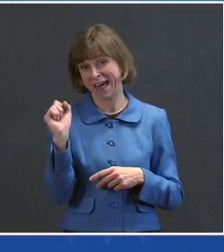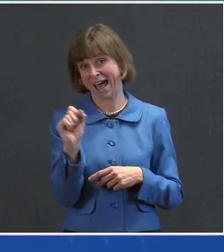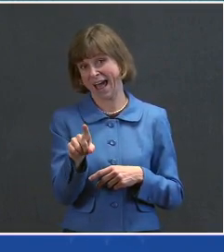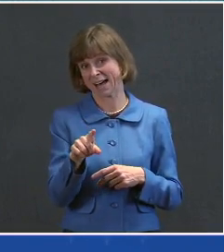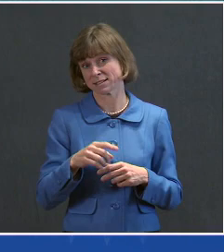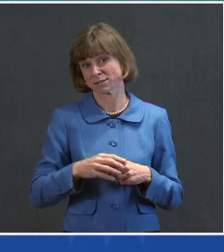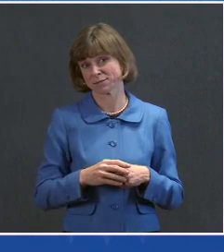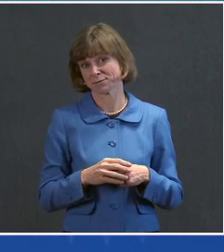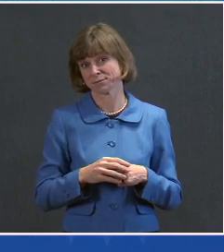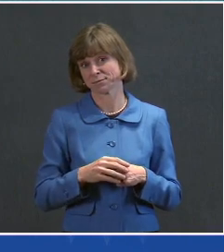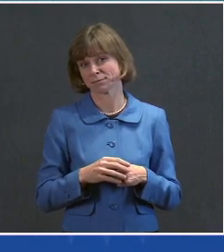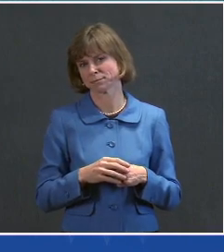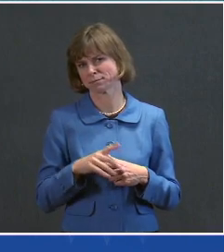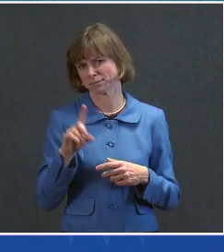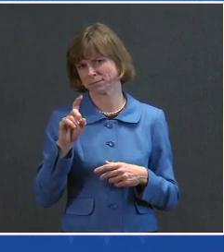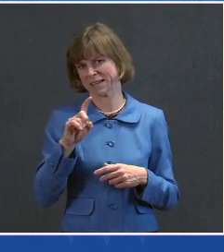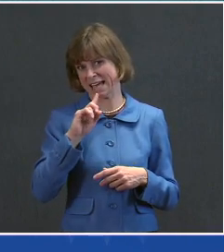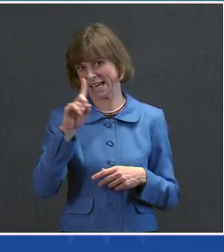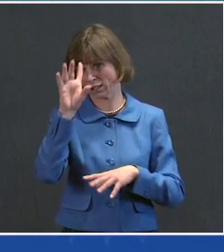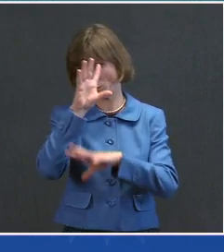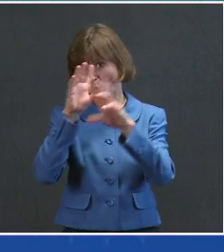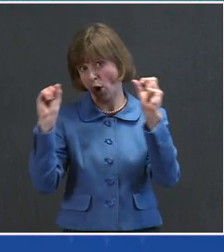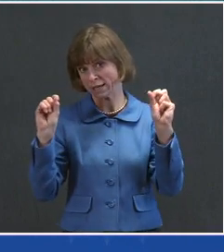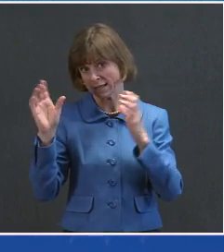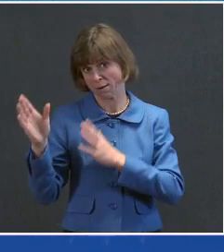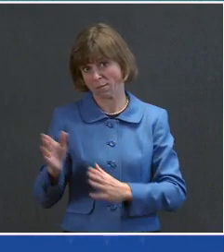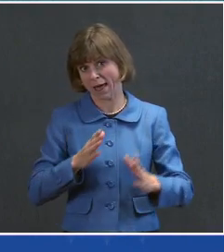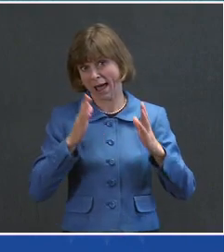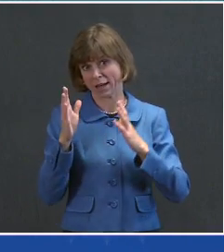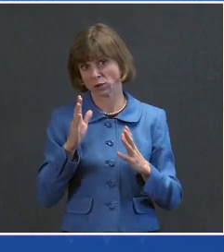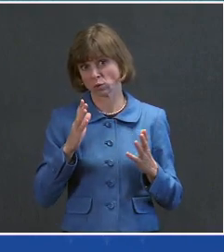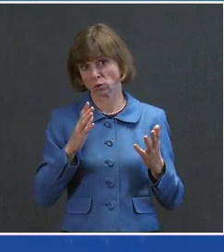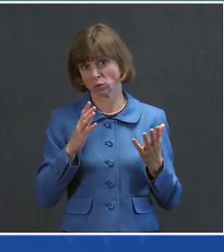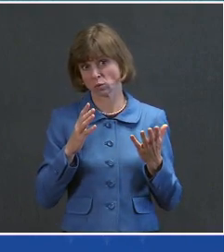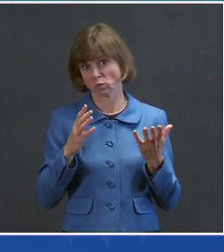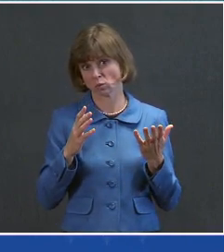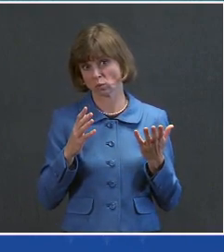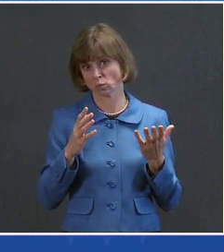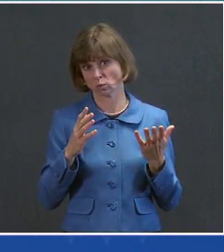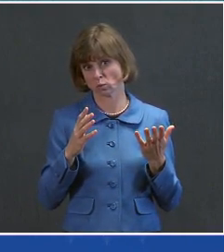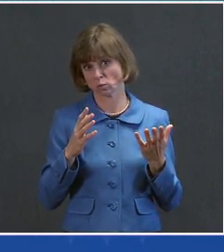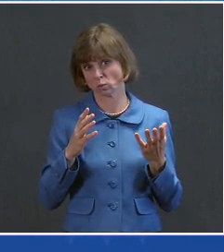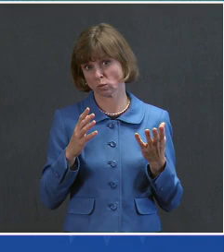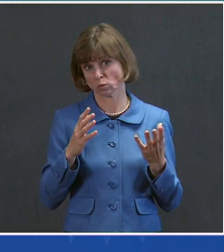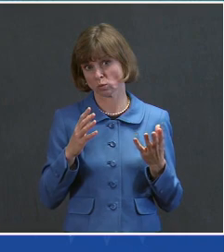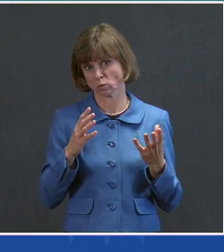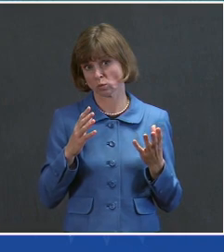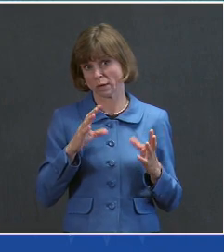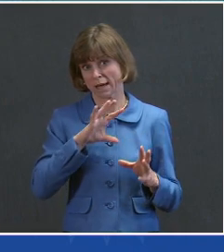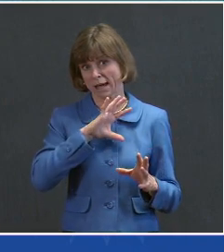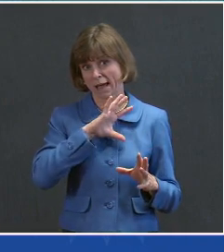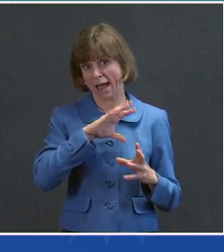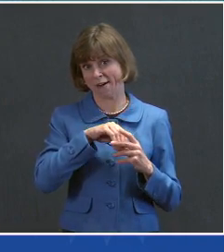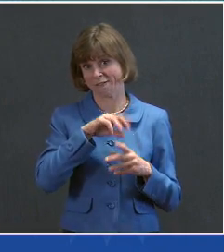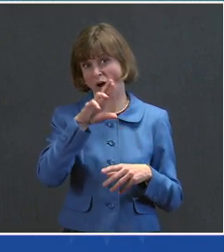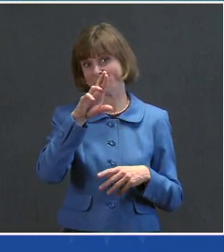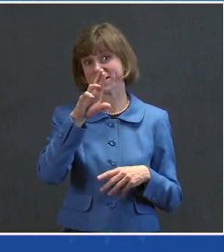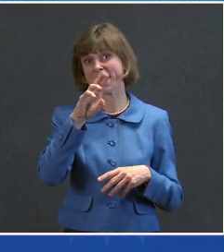the President plans on engaging in the recall and in support of the governor in the event that the --